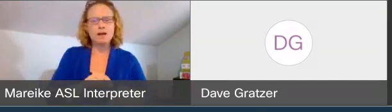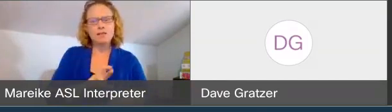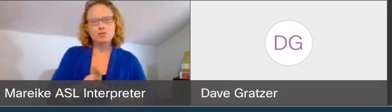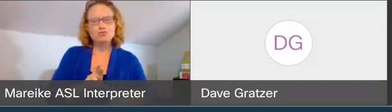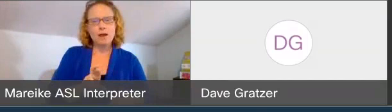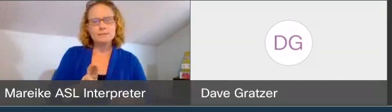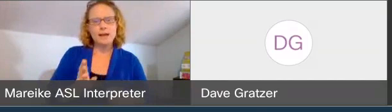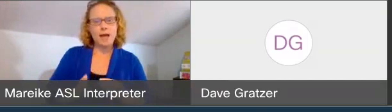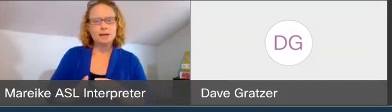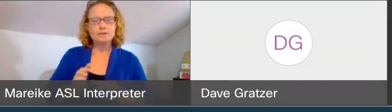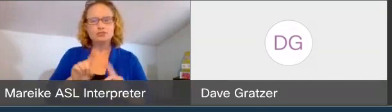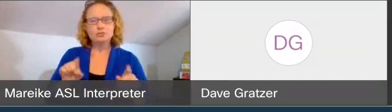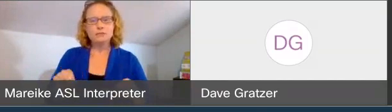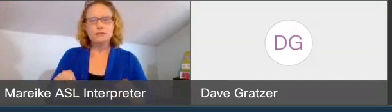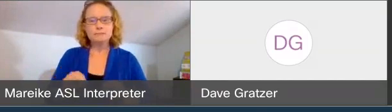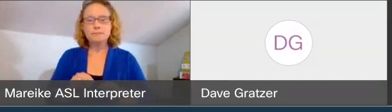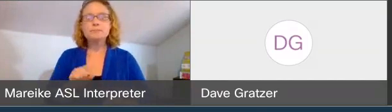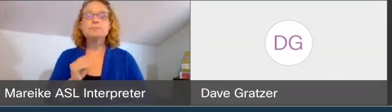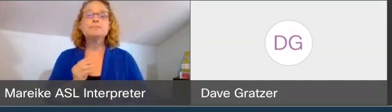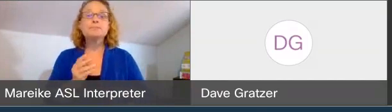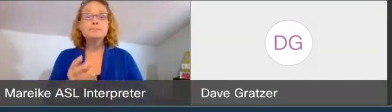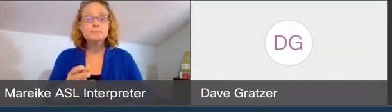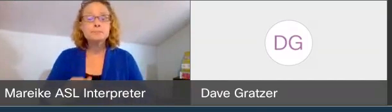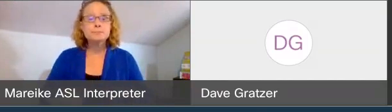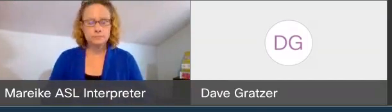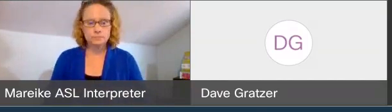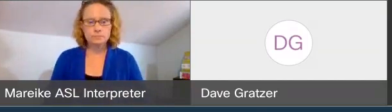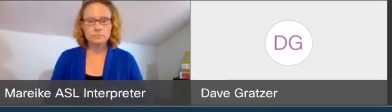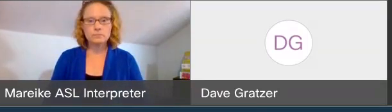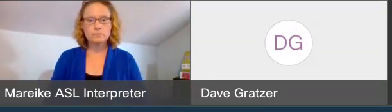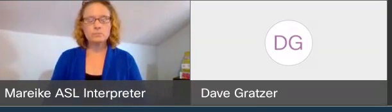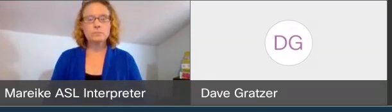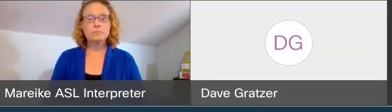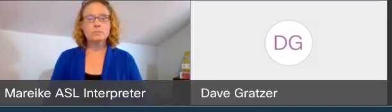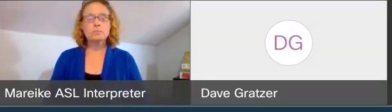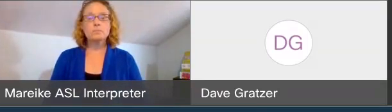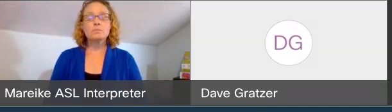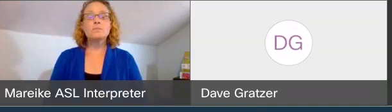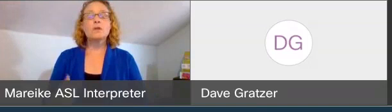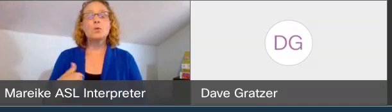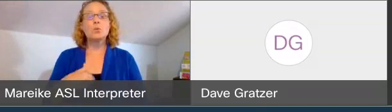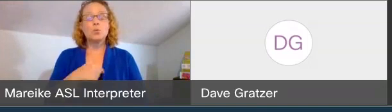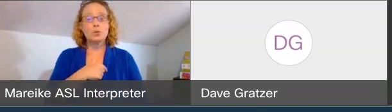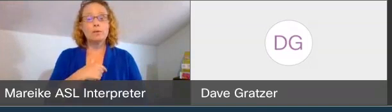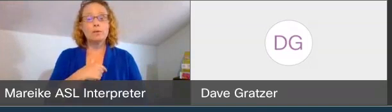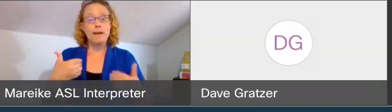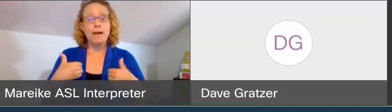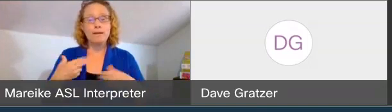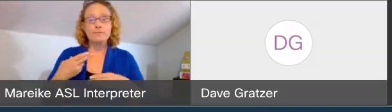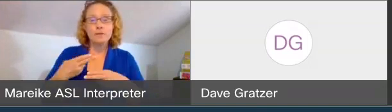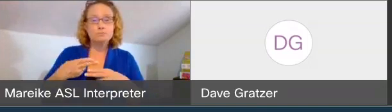just to let you know, accompanying this Webinar, we've made available a brief on Forensic Assertive